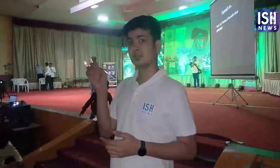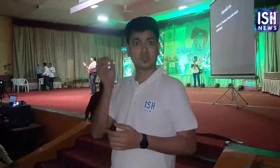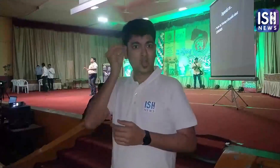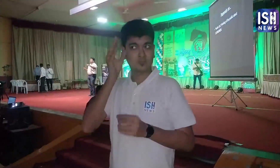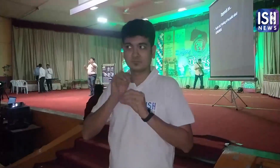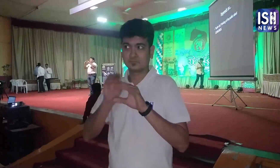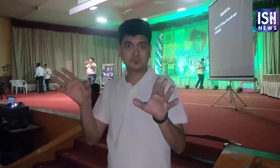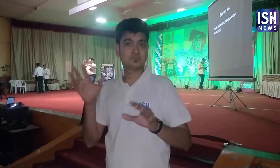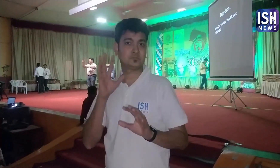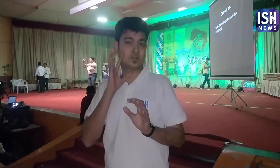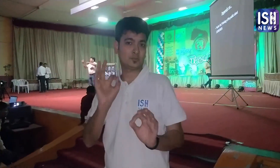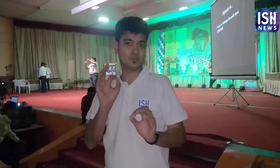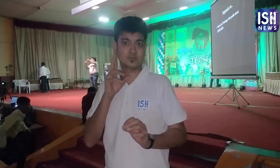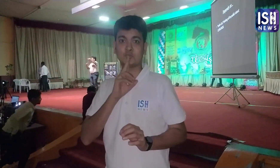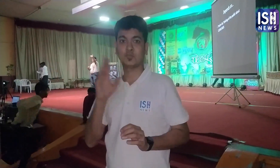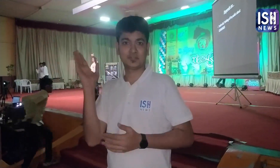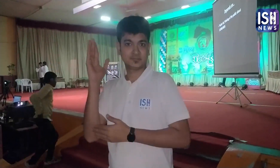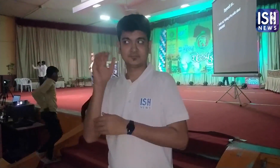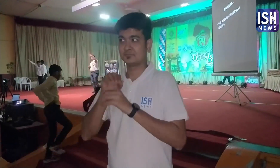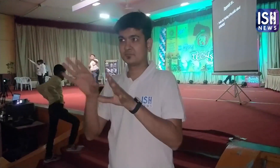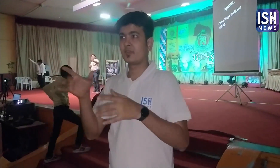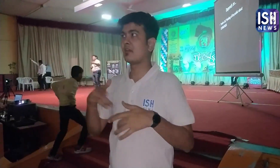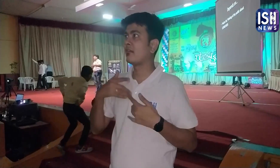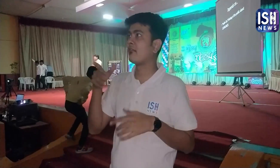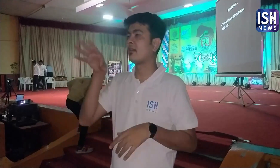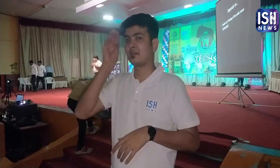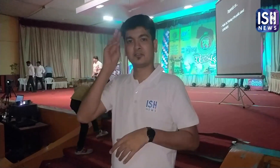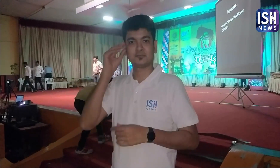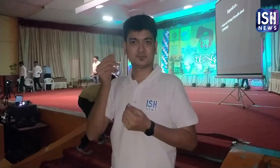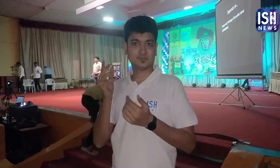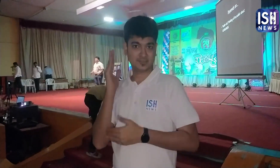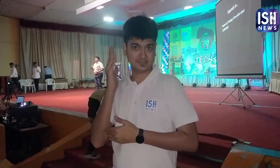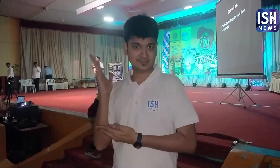Sunil Sahasrabudhe is giving a presentation and creating awareness which is very important for people to learn.